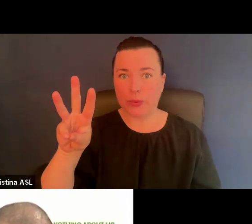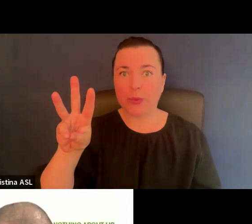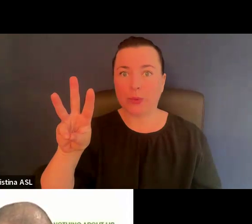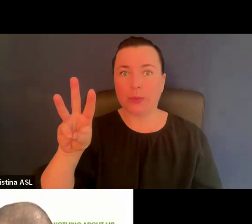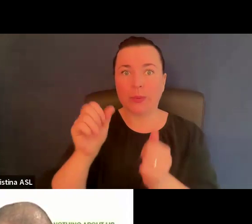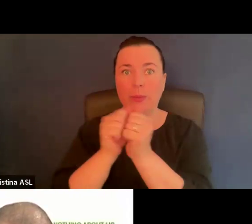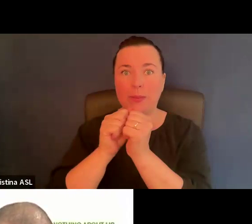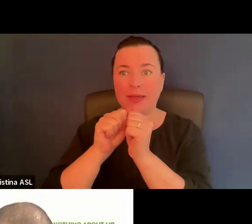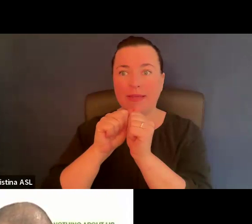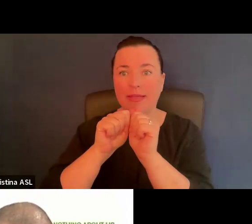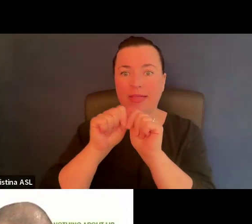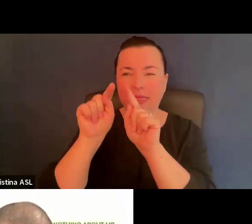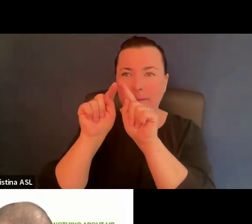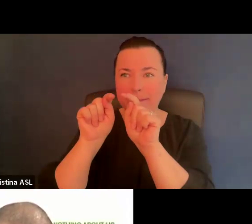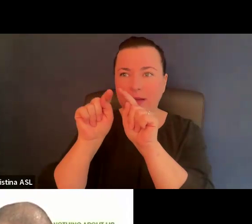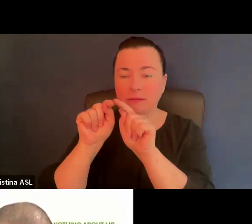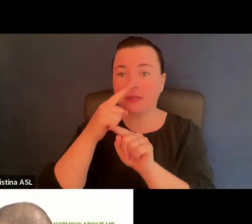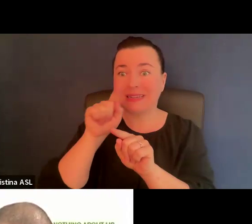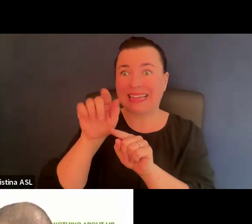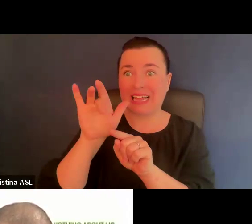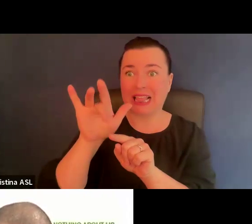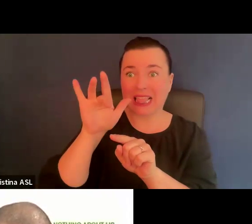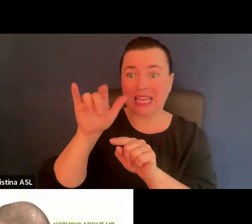If you click on that and select gallery,